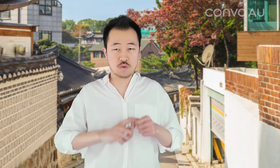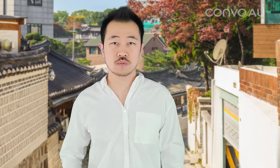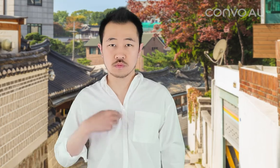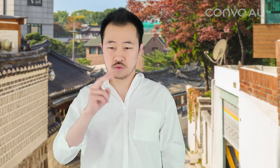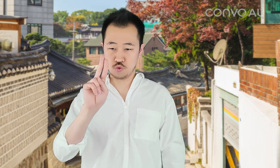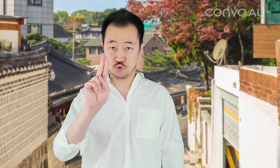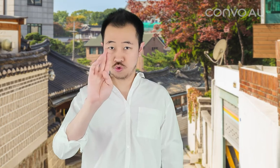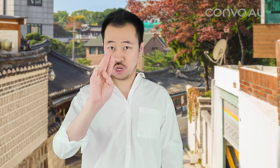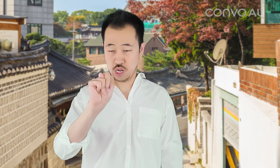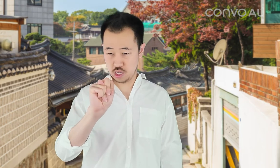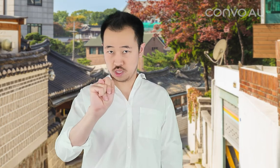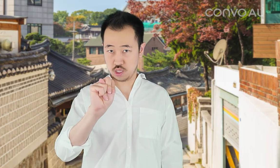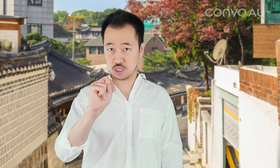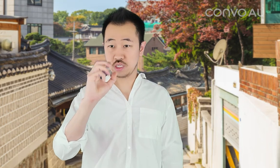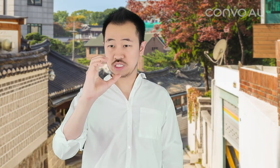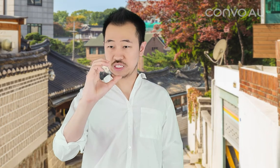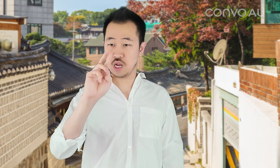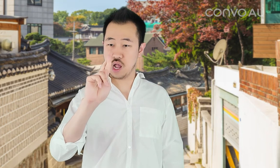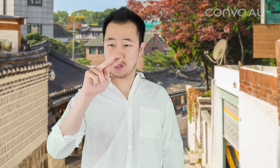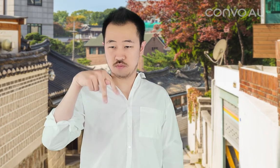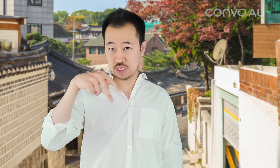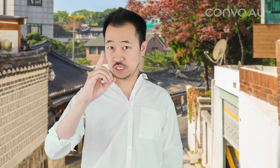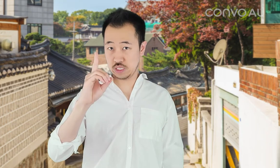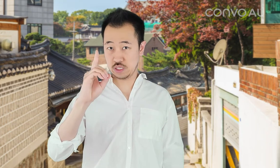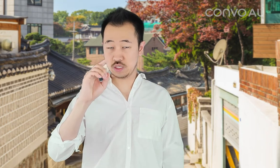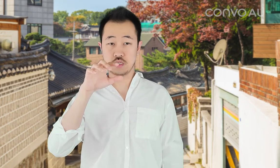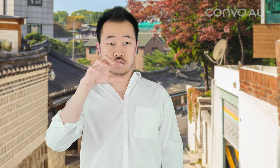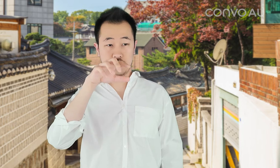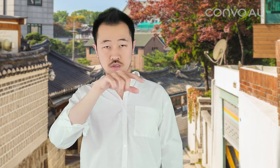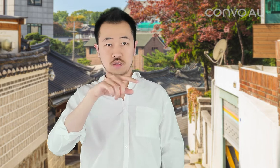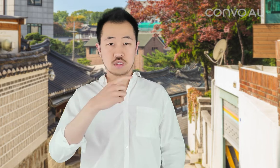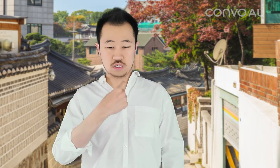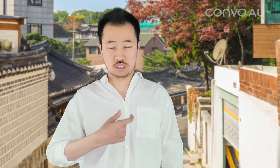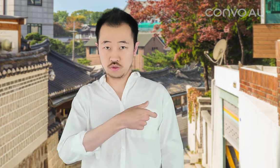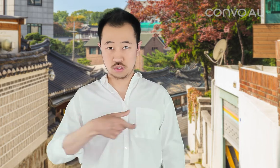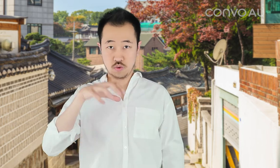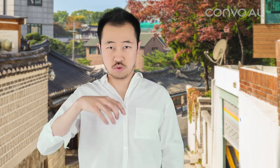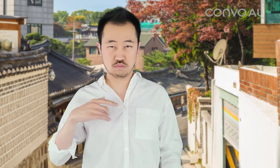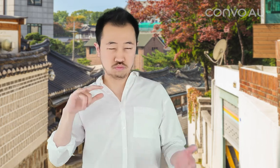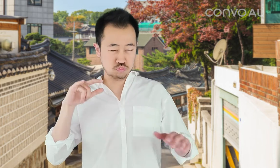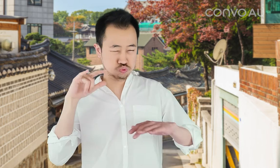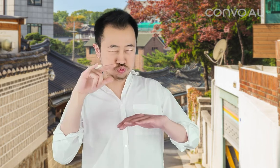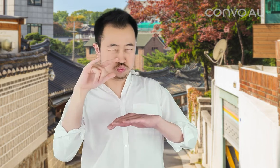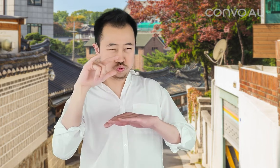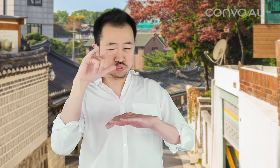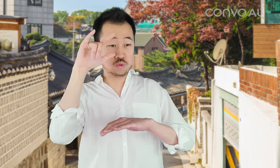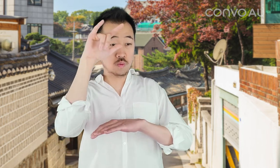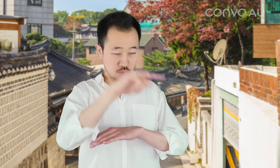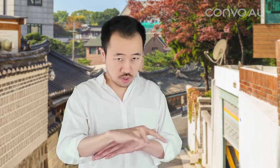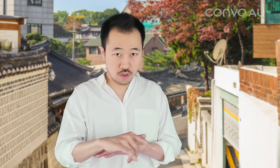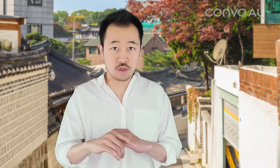I went to the UN - Convention on the Rights of Persons with Disabilities (CRPD) in Switzerland